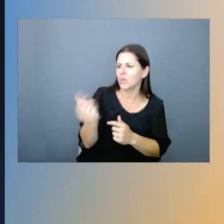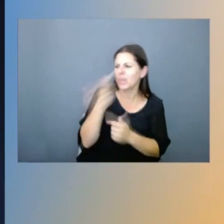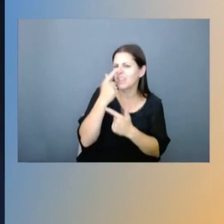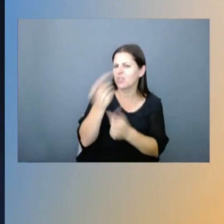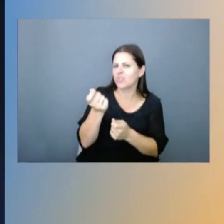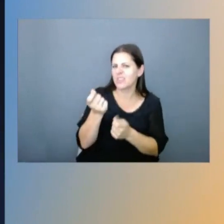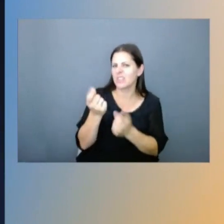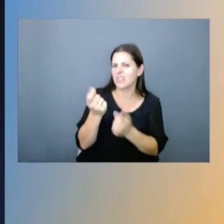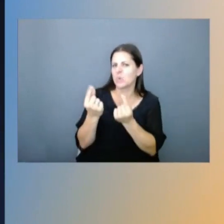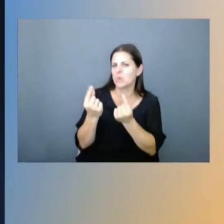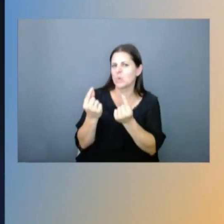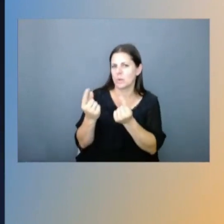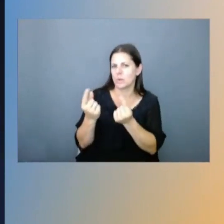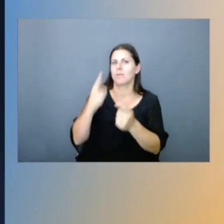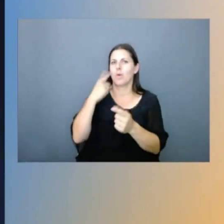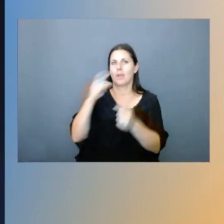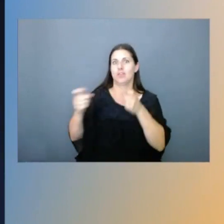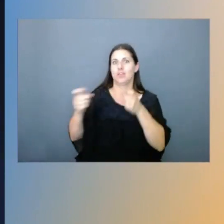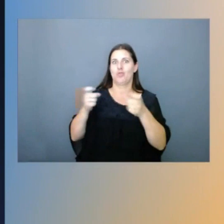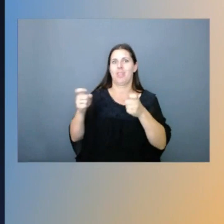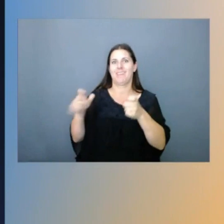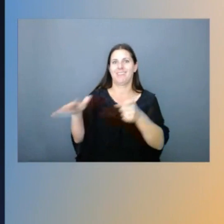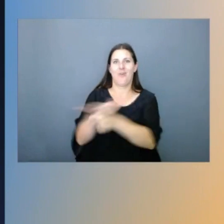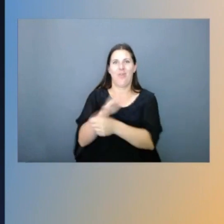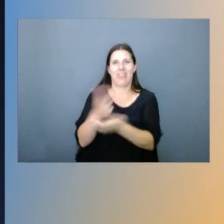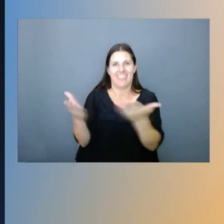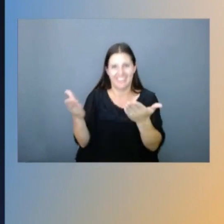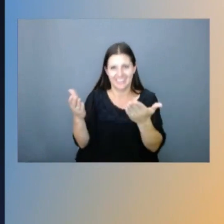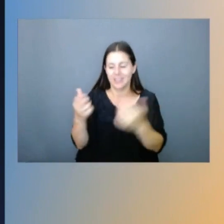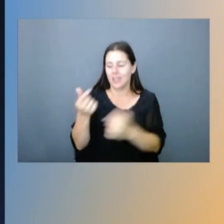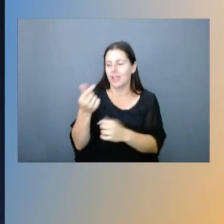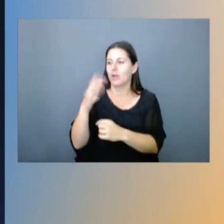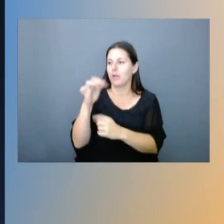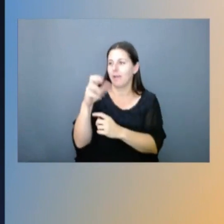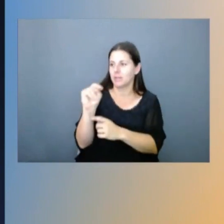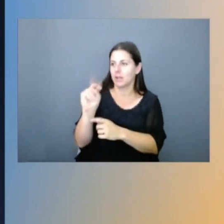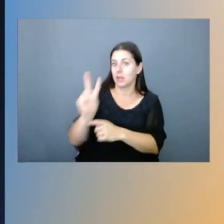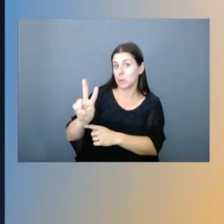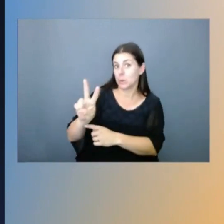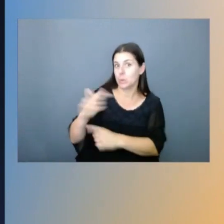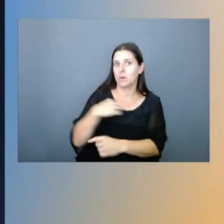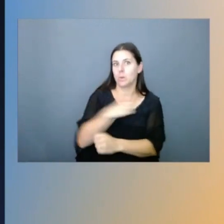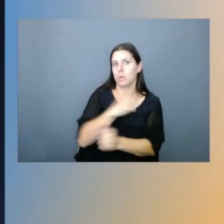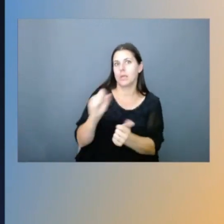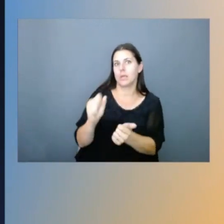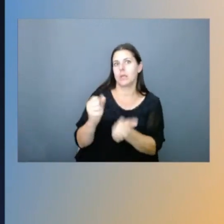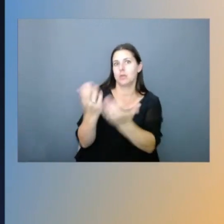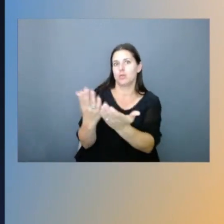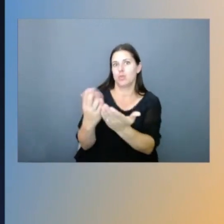There's, for example, the fact that with Graviton2, we introduced our first instances with fully encrypted memory.